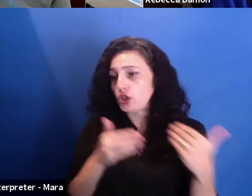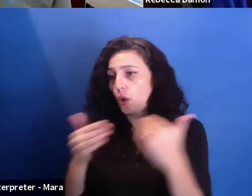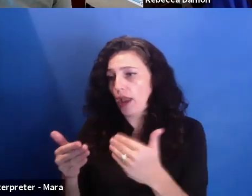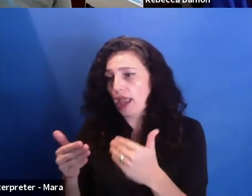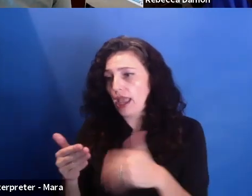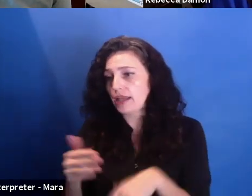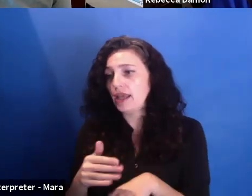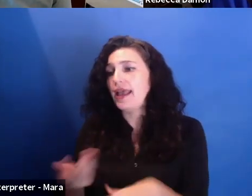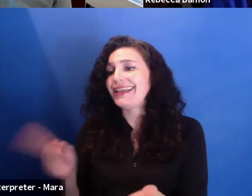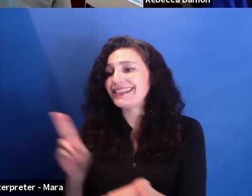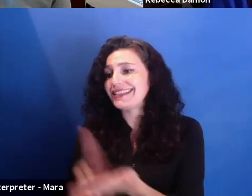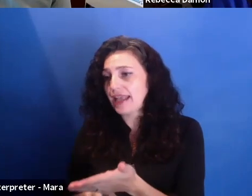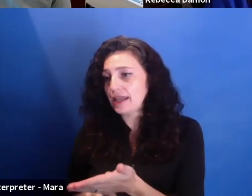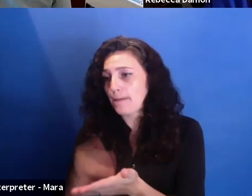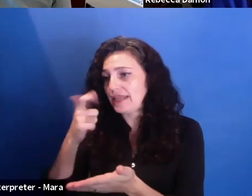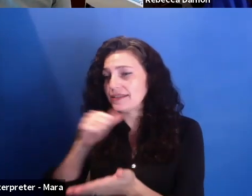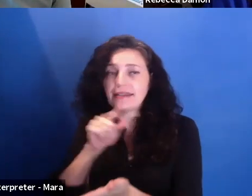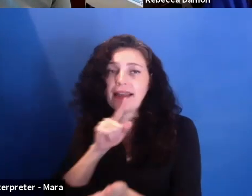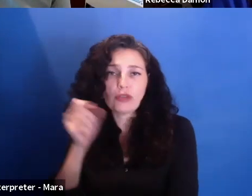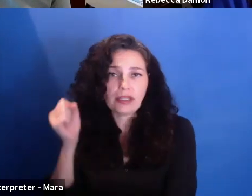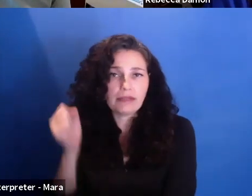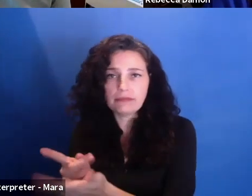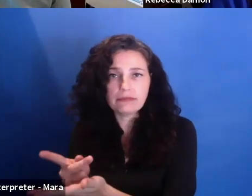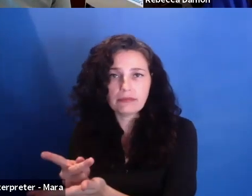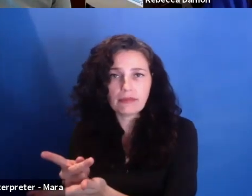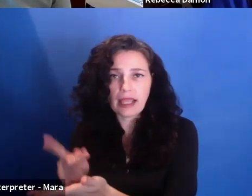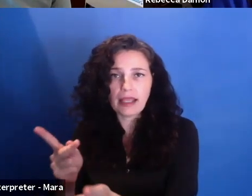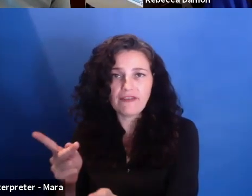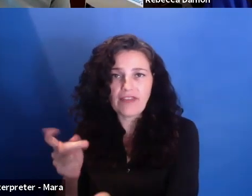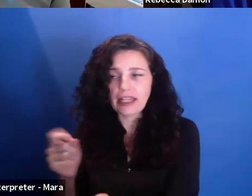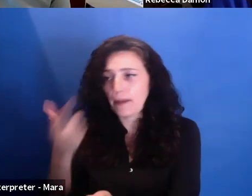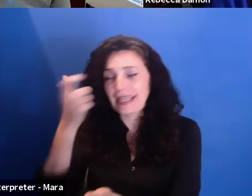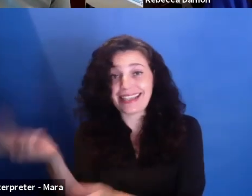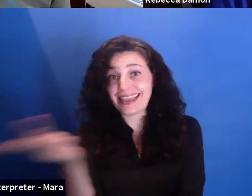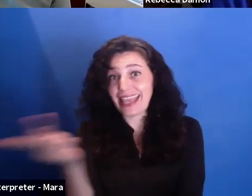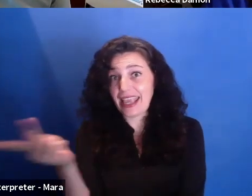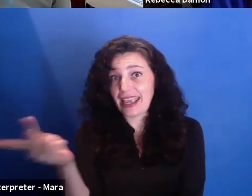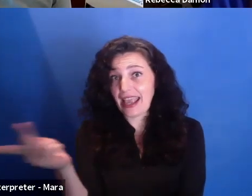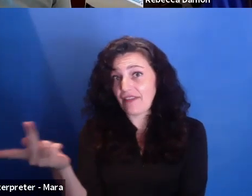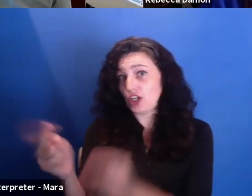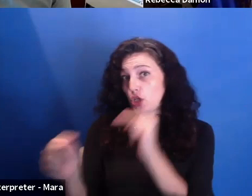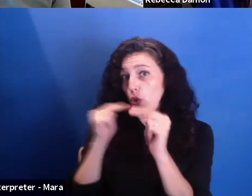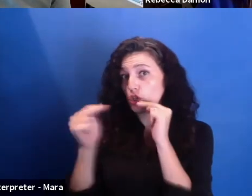negotiated with the union or gotten our approval for it. This is a side note for anyone you might know, who's a nonunion performer,